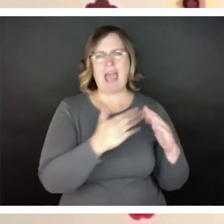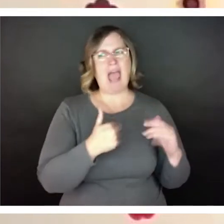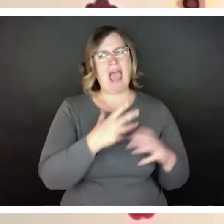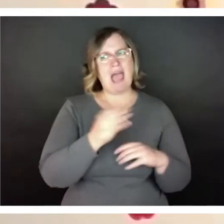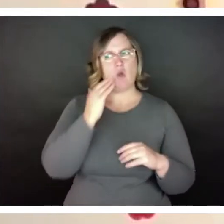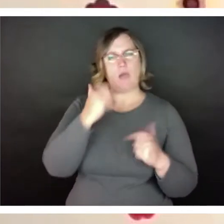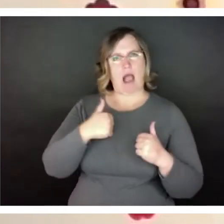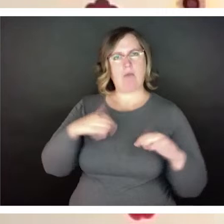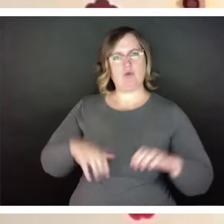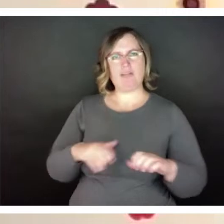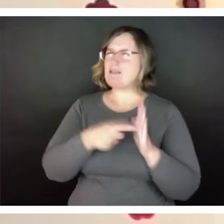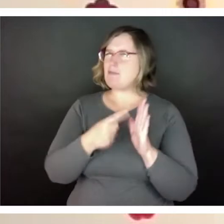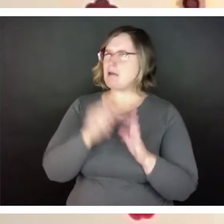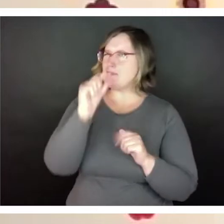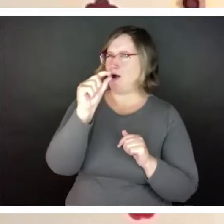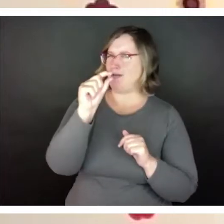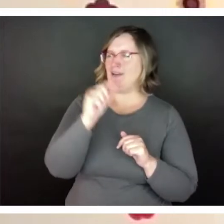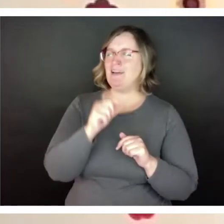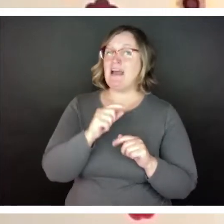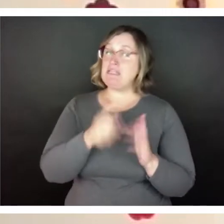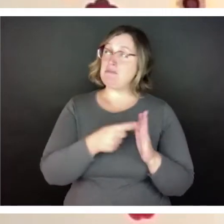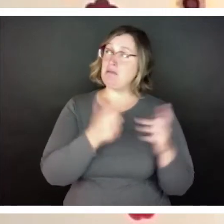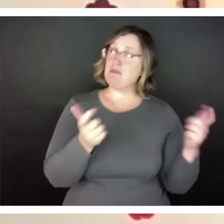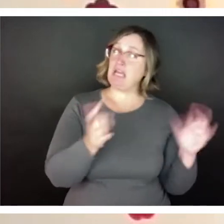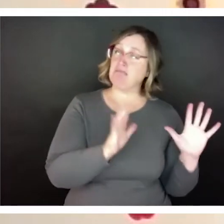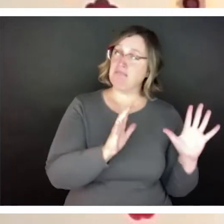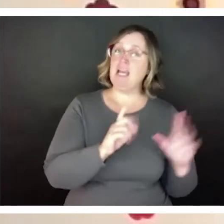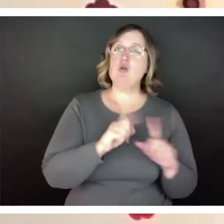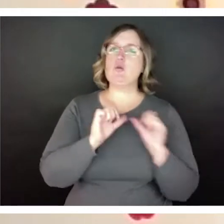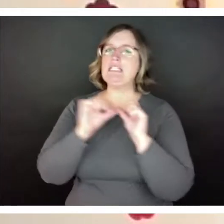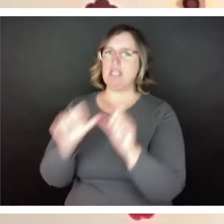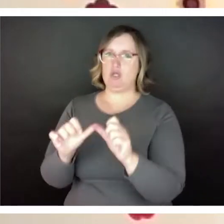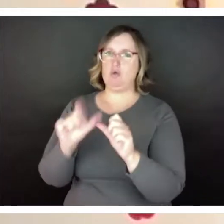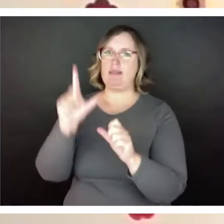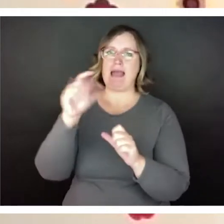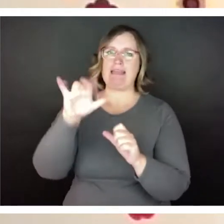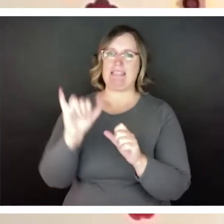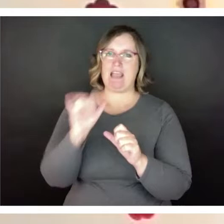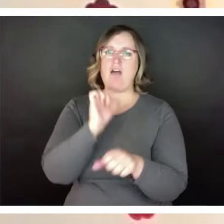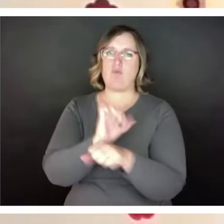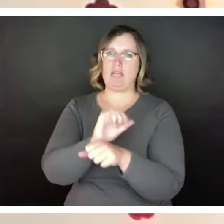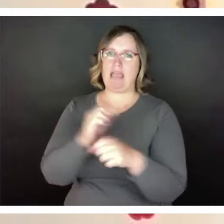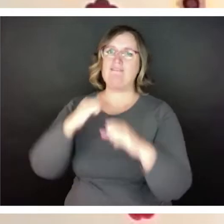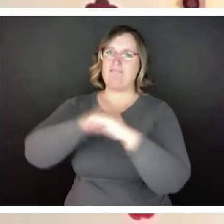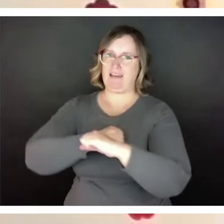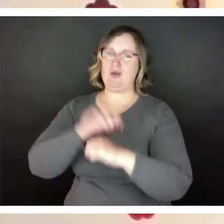sometimes small and sometimes big, to continue the legacy of working against racial injustice.